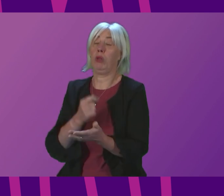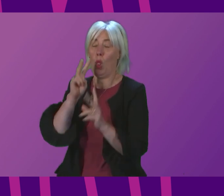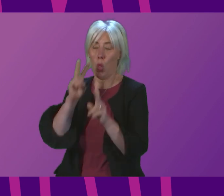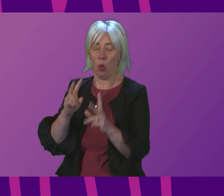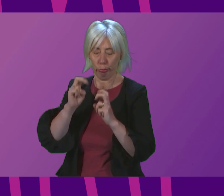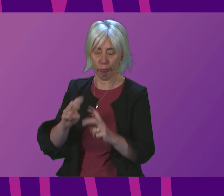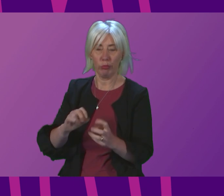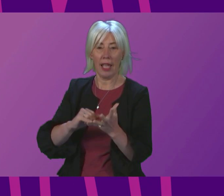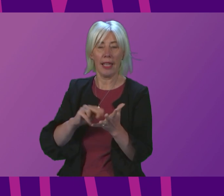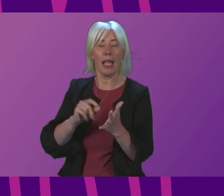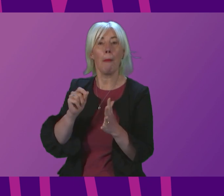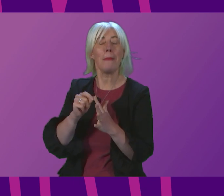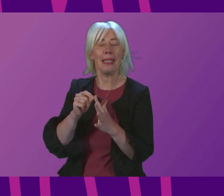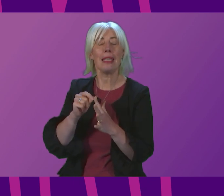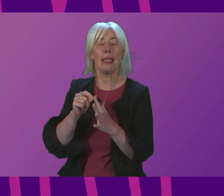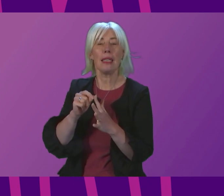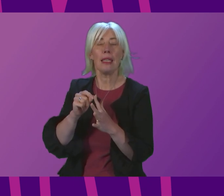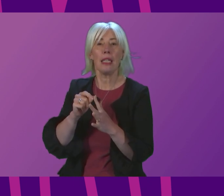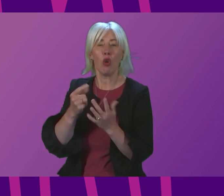failure to build two lifeline ferries was published.